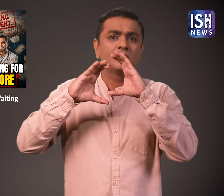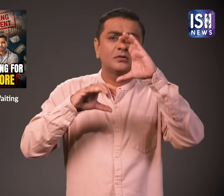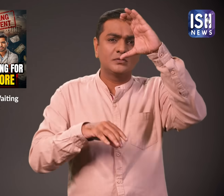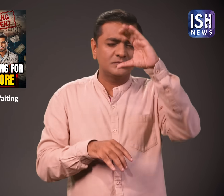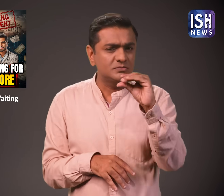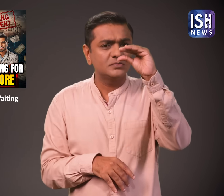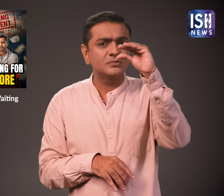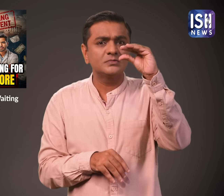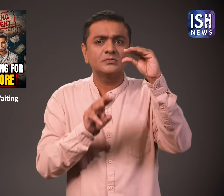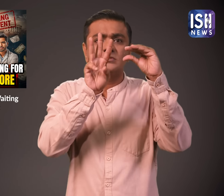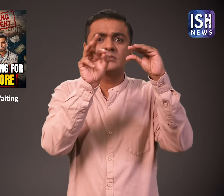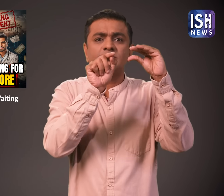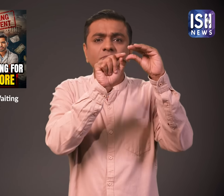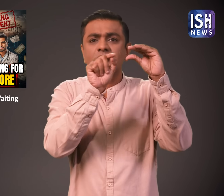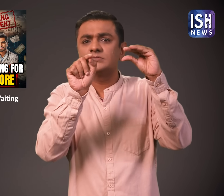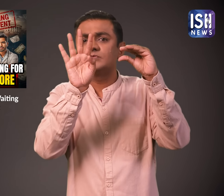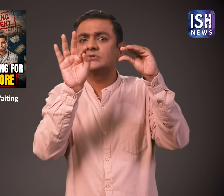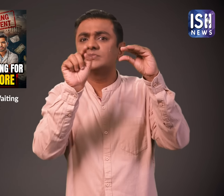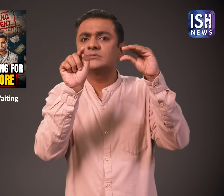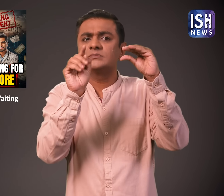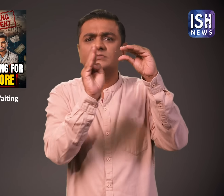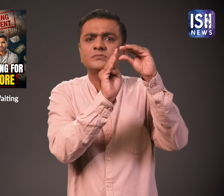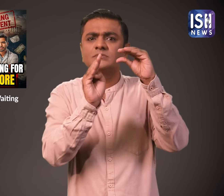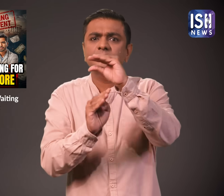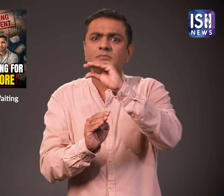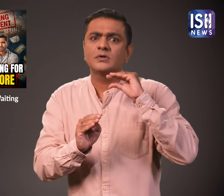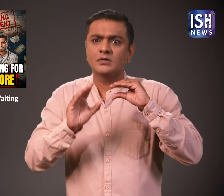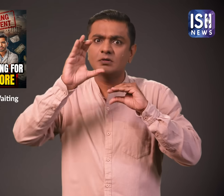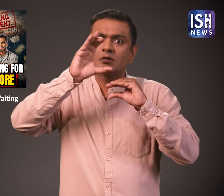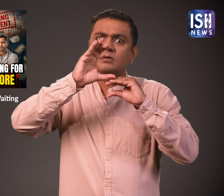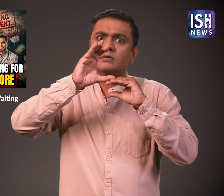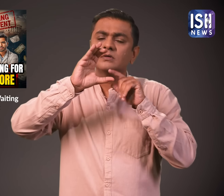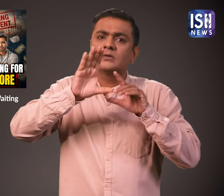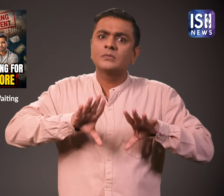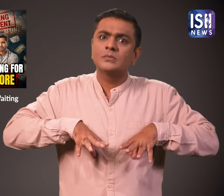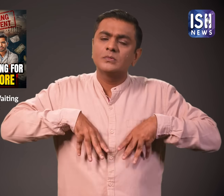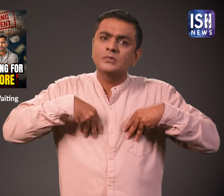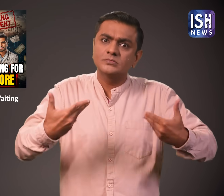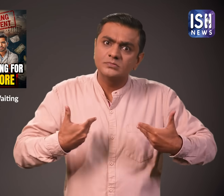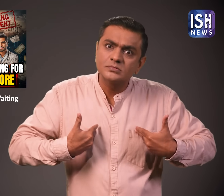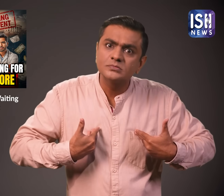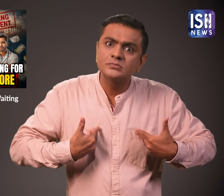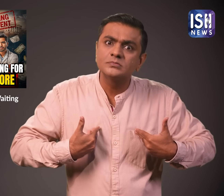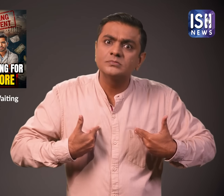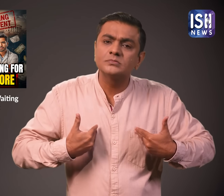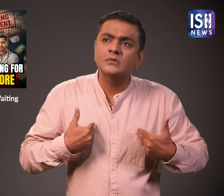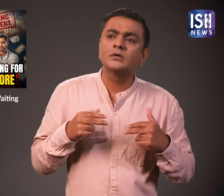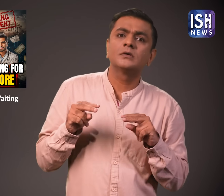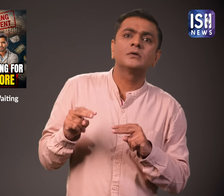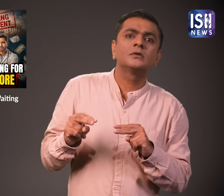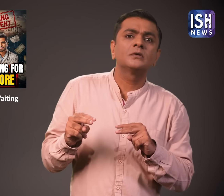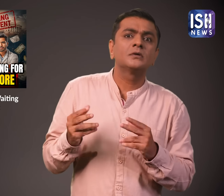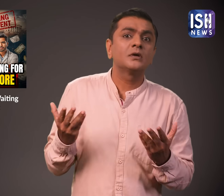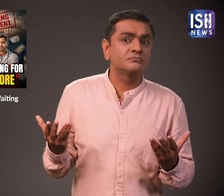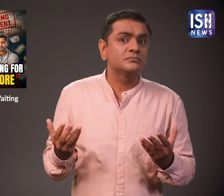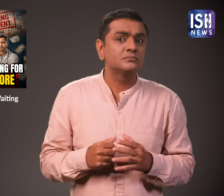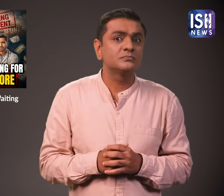However, only 30–40% of the billed amount is paid, and the rest is borne by the hospitals.